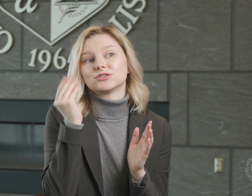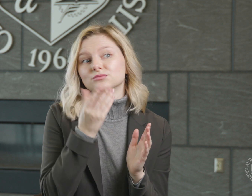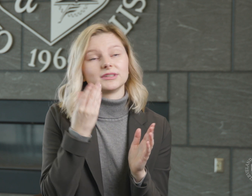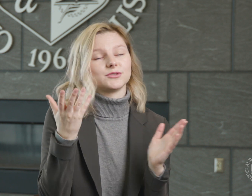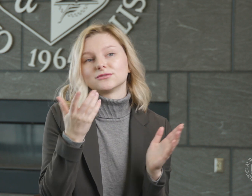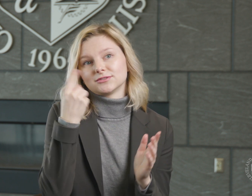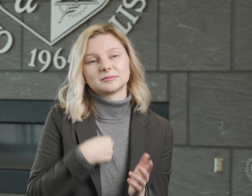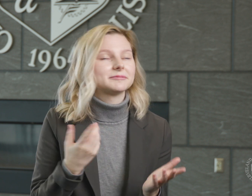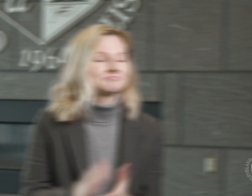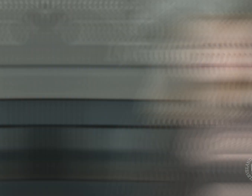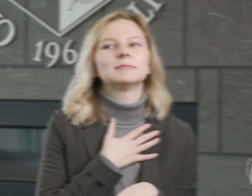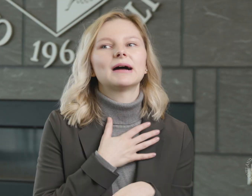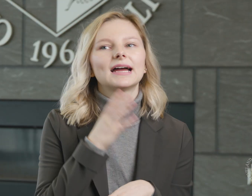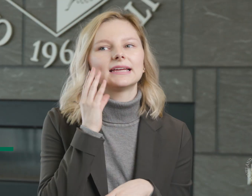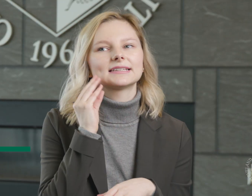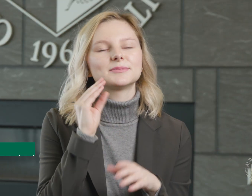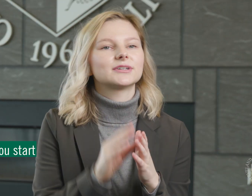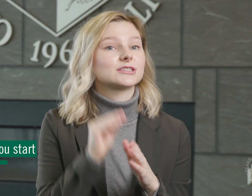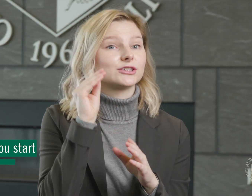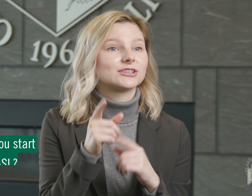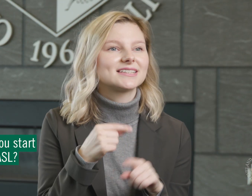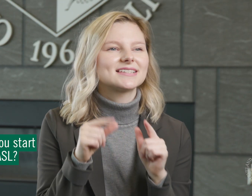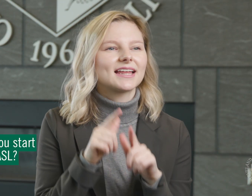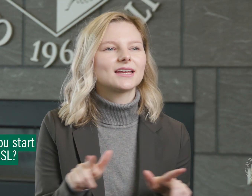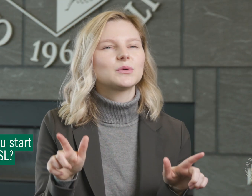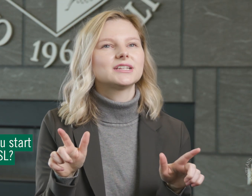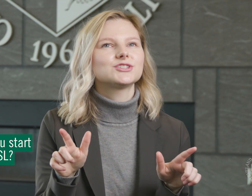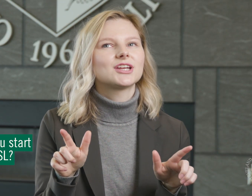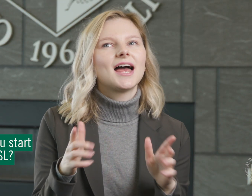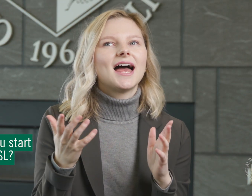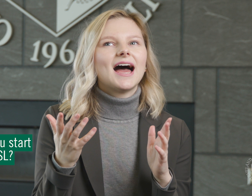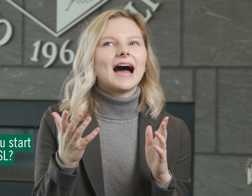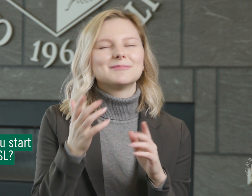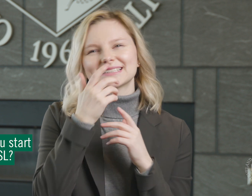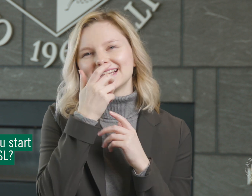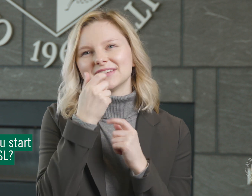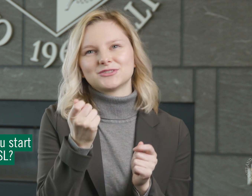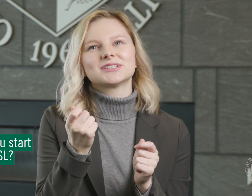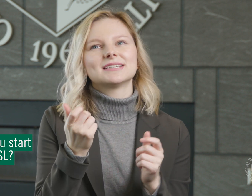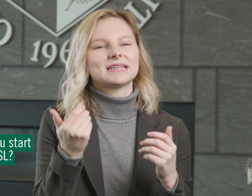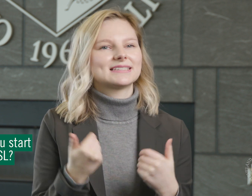it's just really beautiful My experience learning sign language it's kind of interesting because I